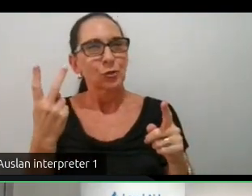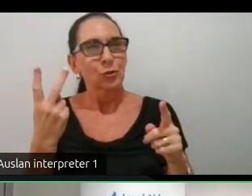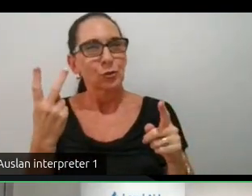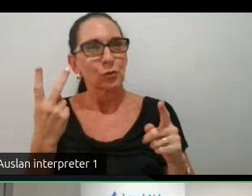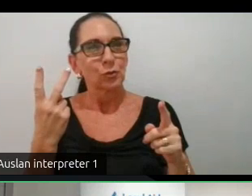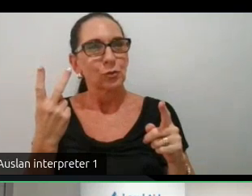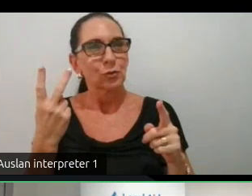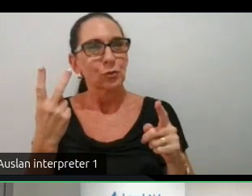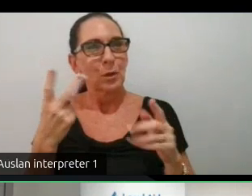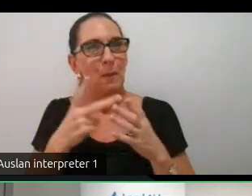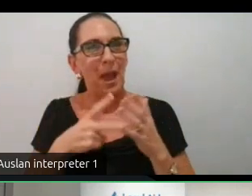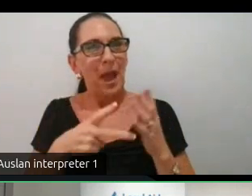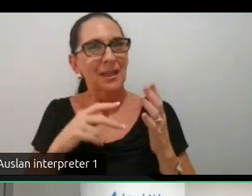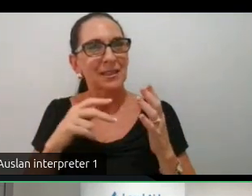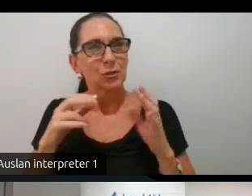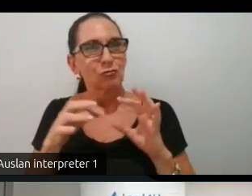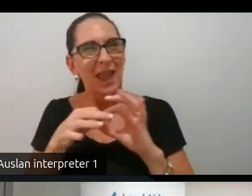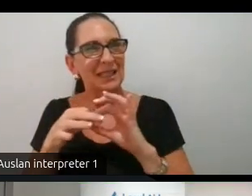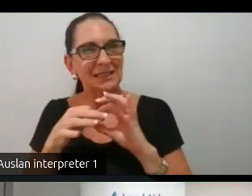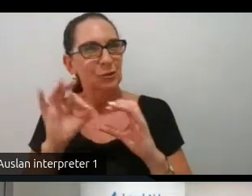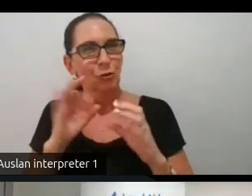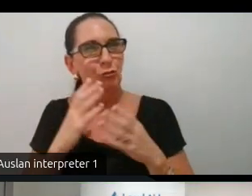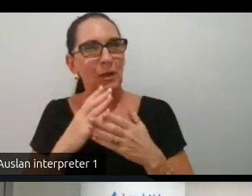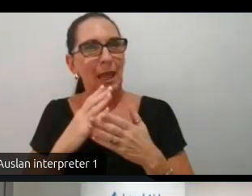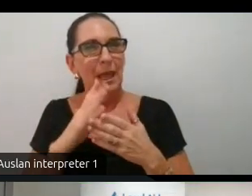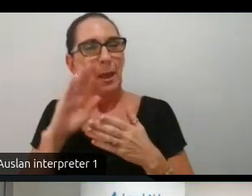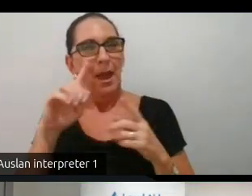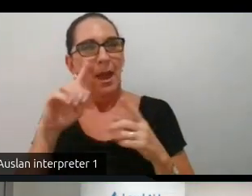to that one, isn't it? I'm not sure if the two parts are related to each other, but we might